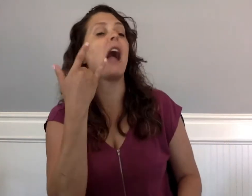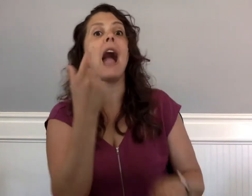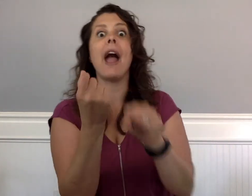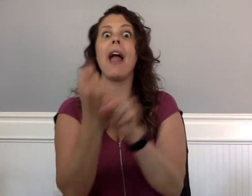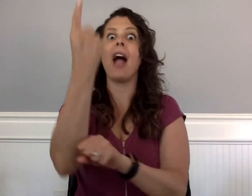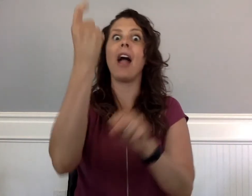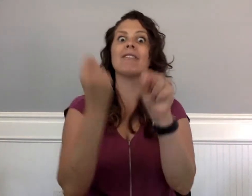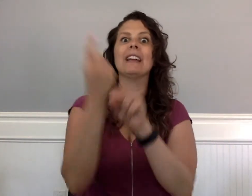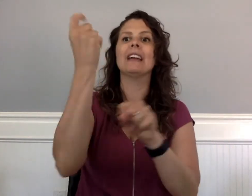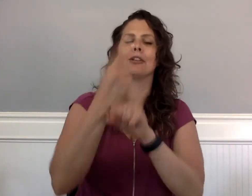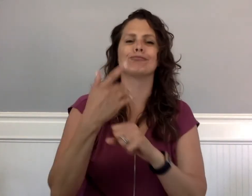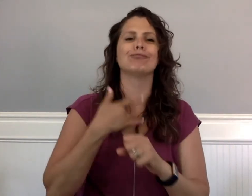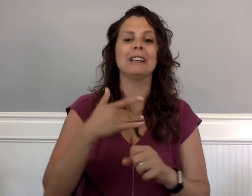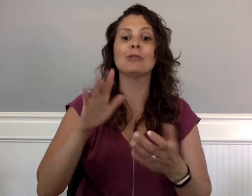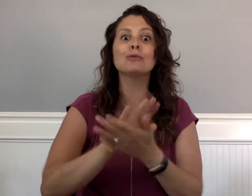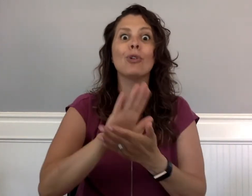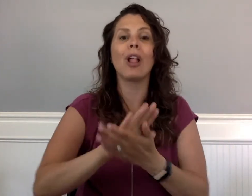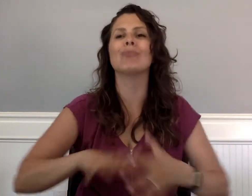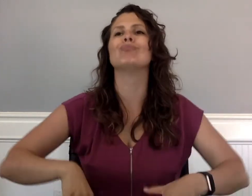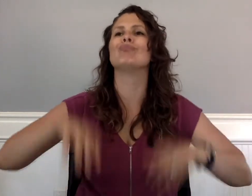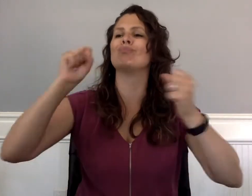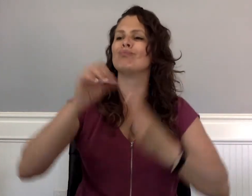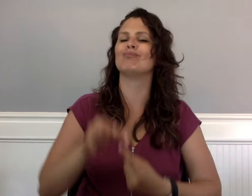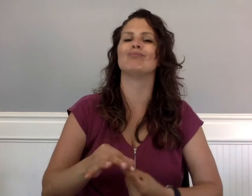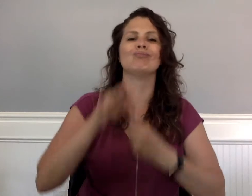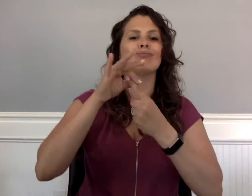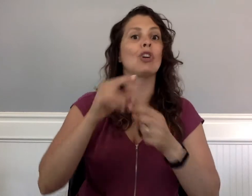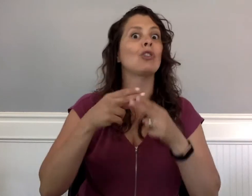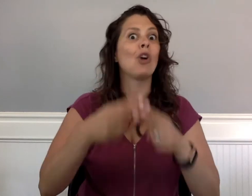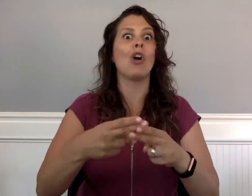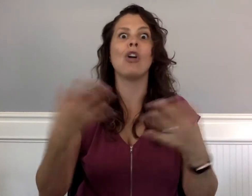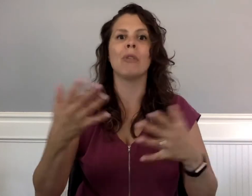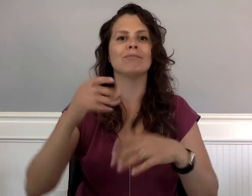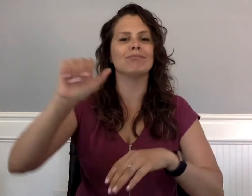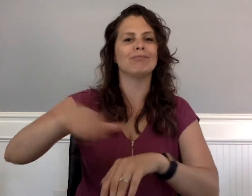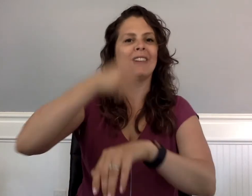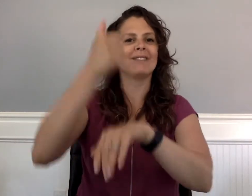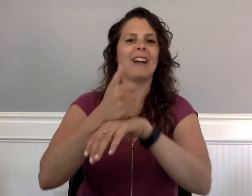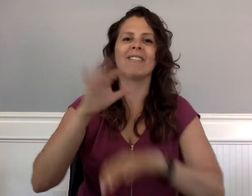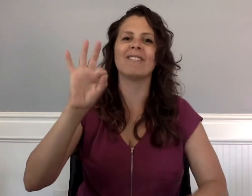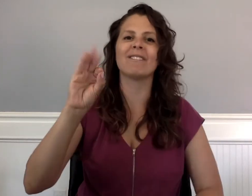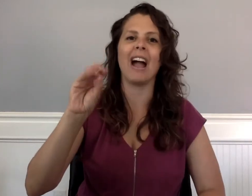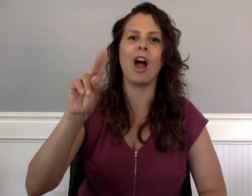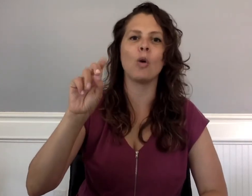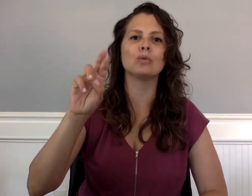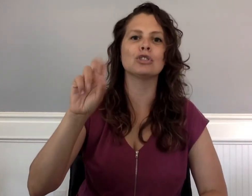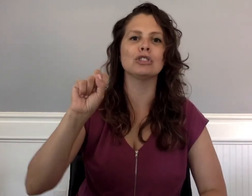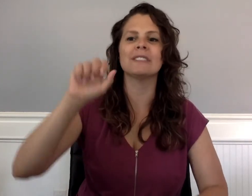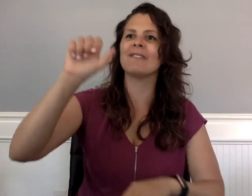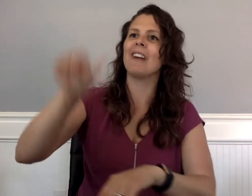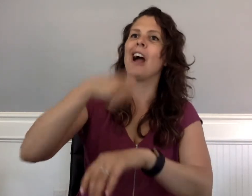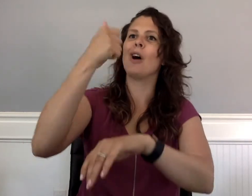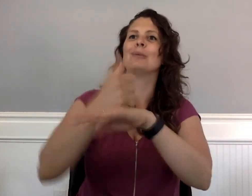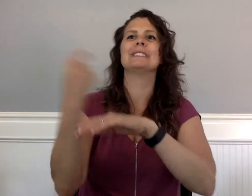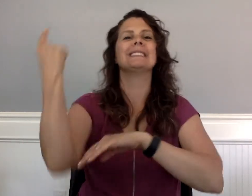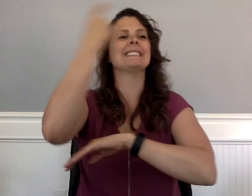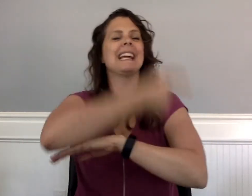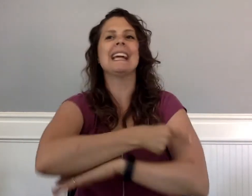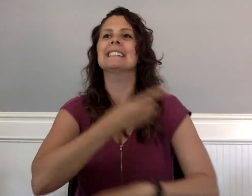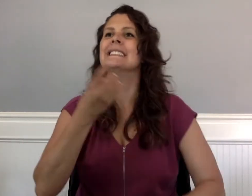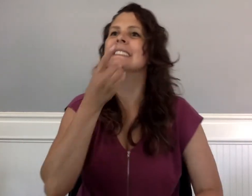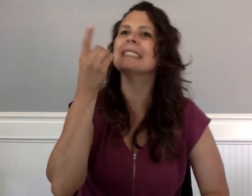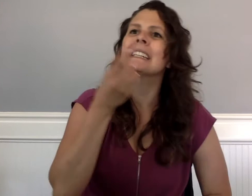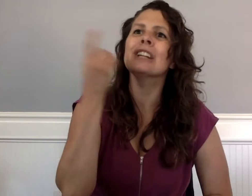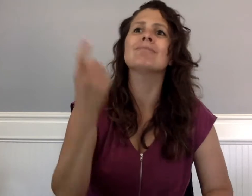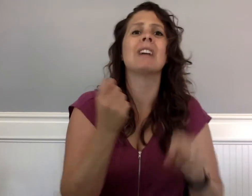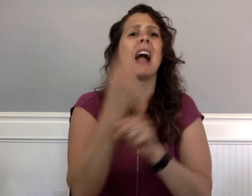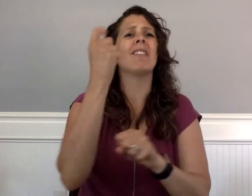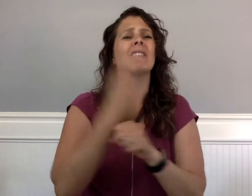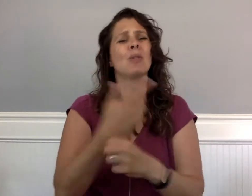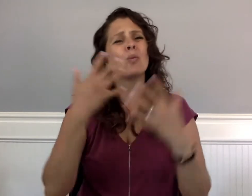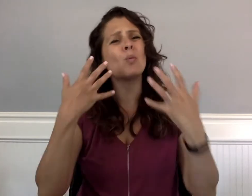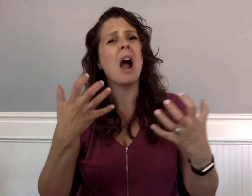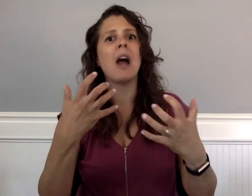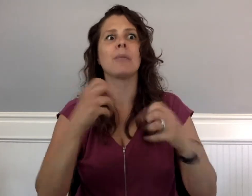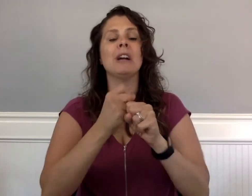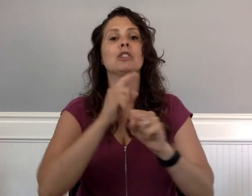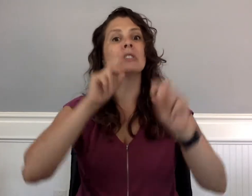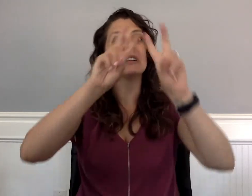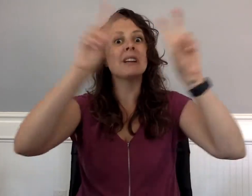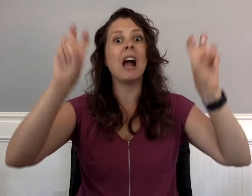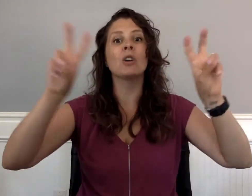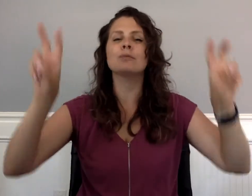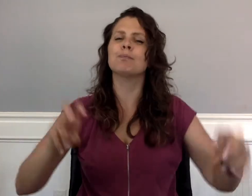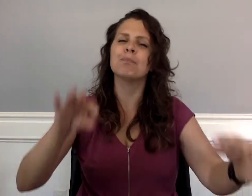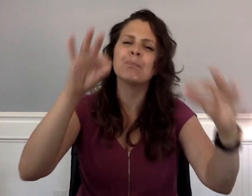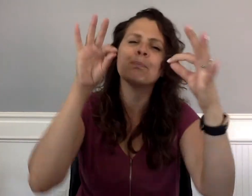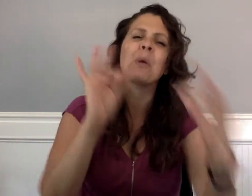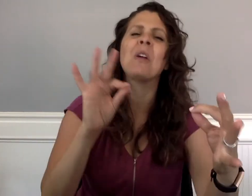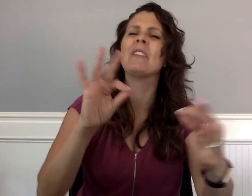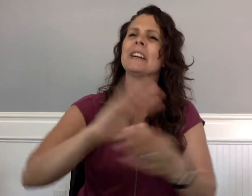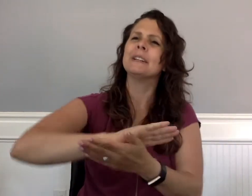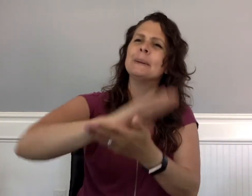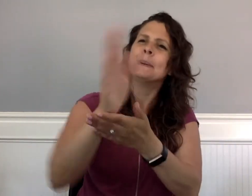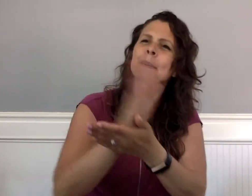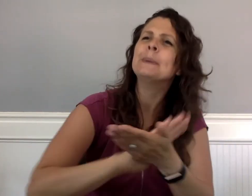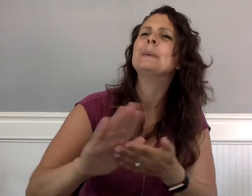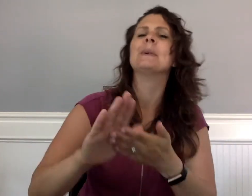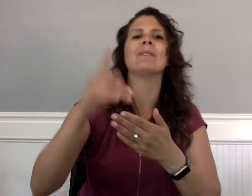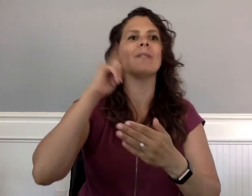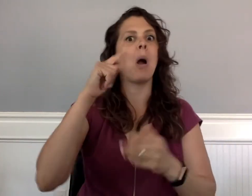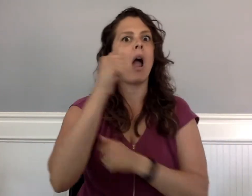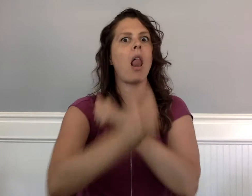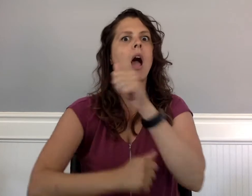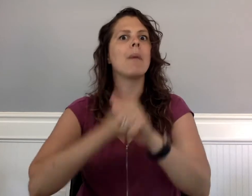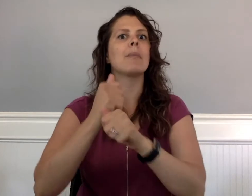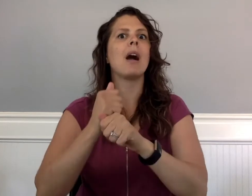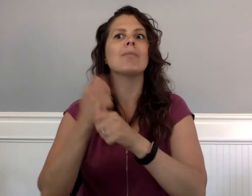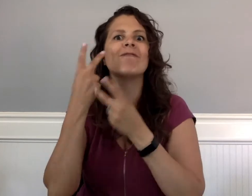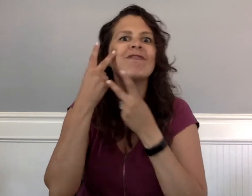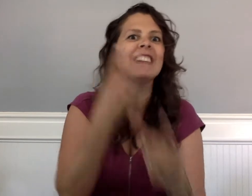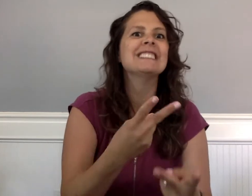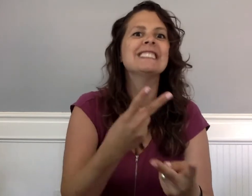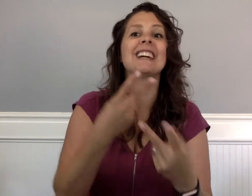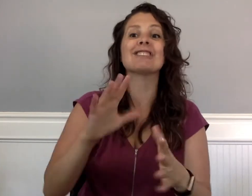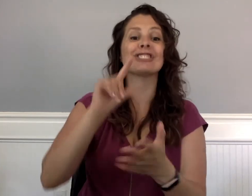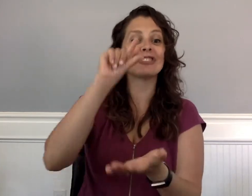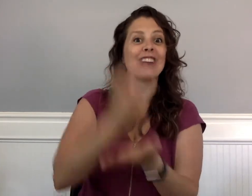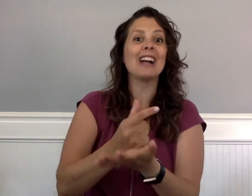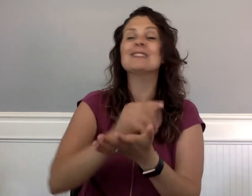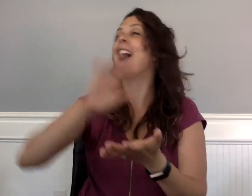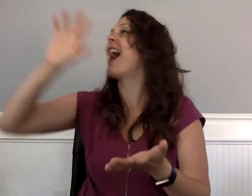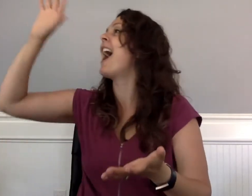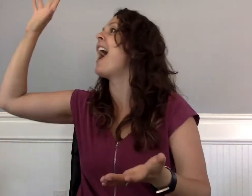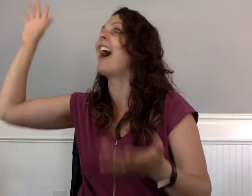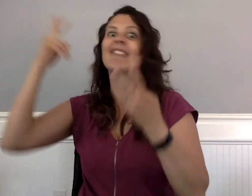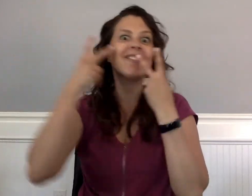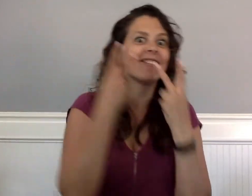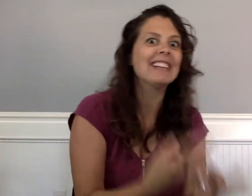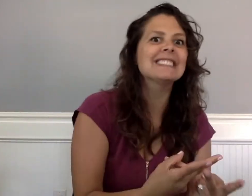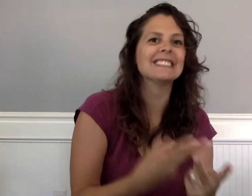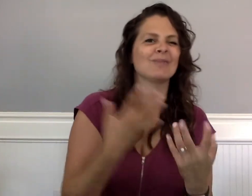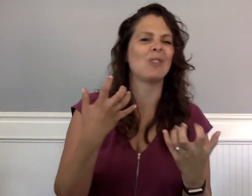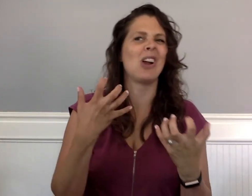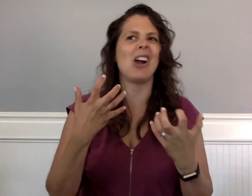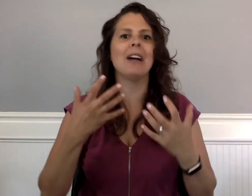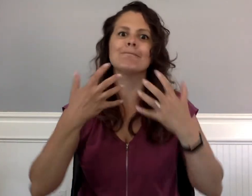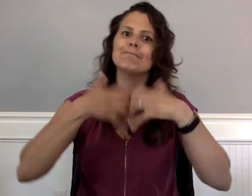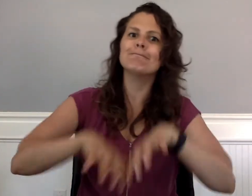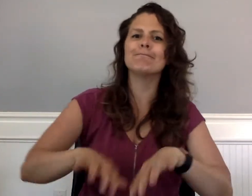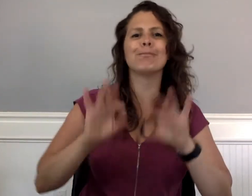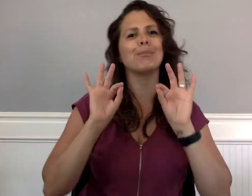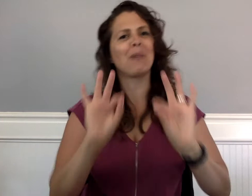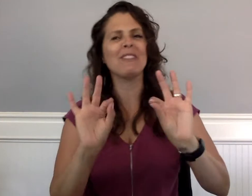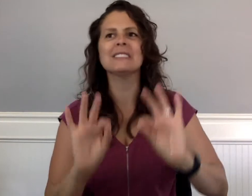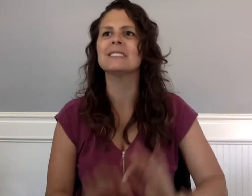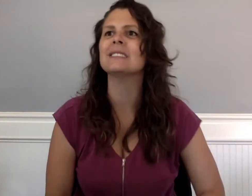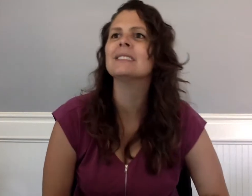“The Founders’ Day Dinner. Every year she wants the castle to look perfect for the alumni.